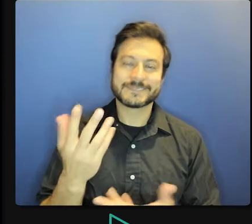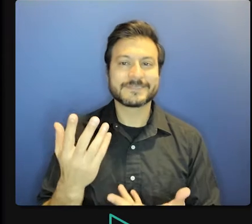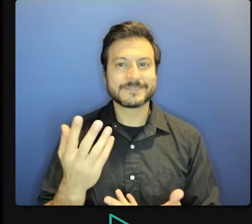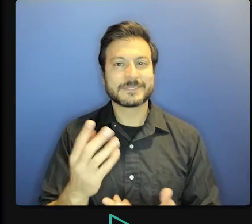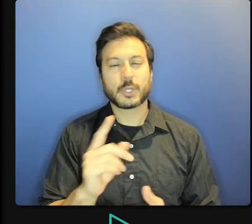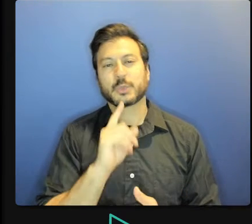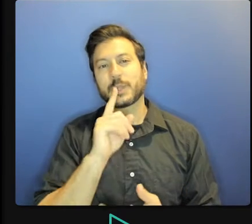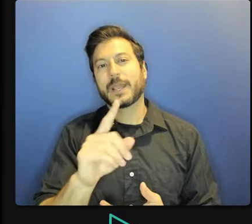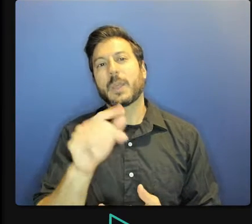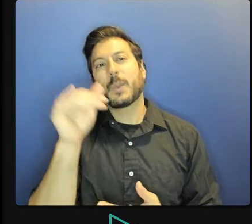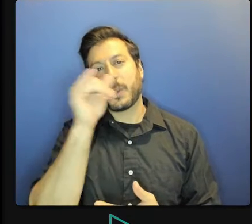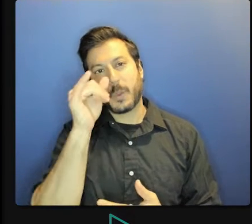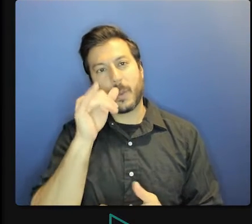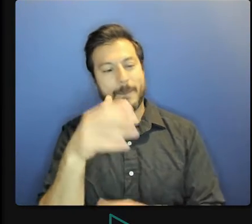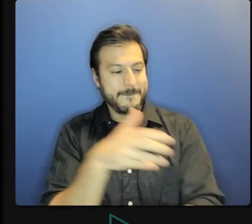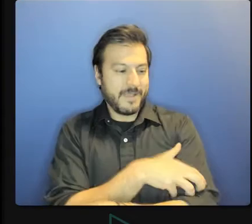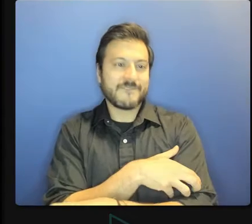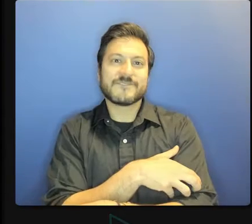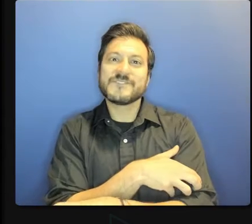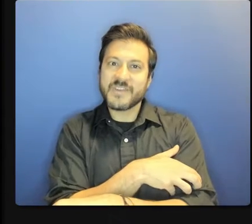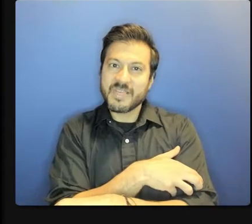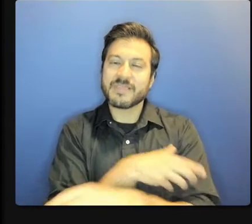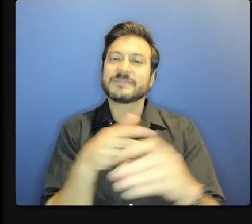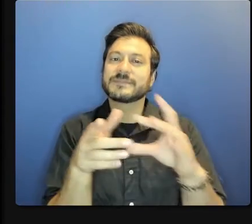Which I think is a very powerful statement.